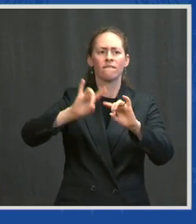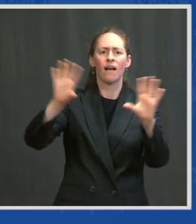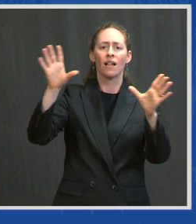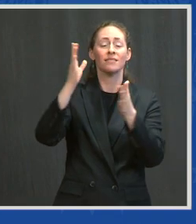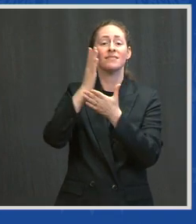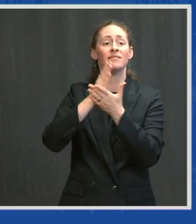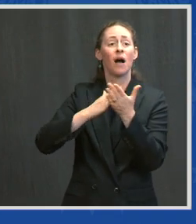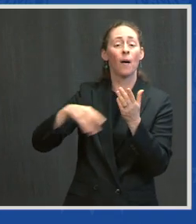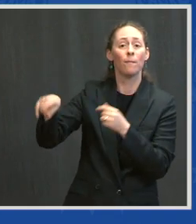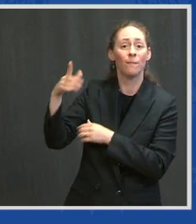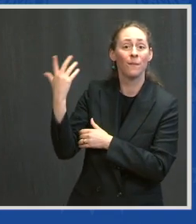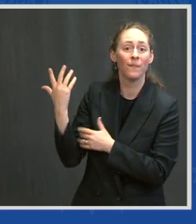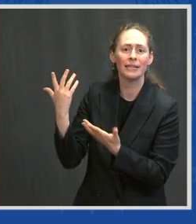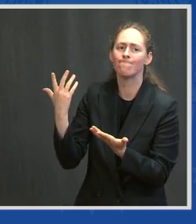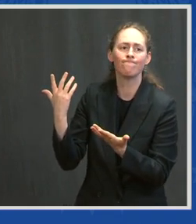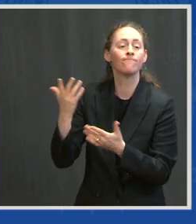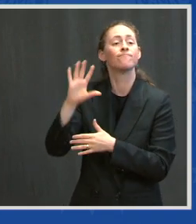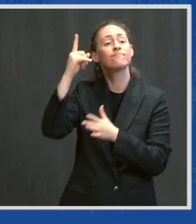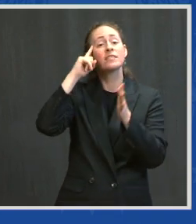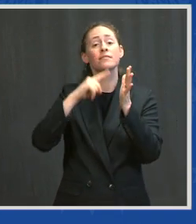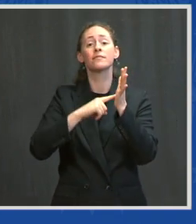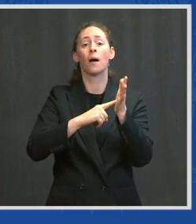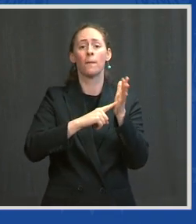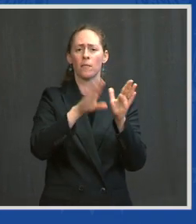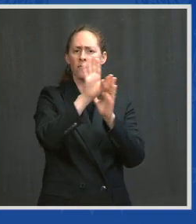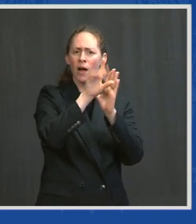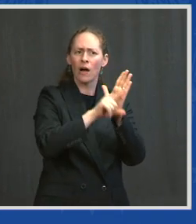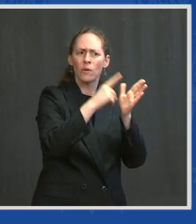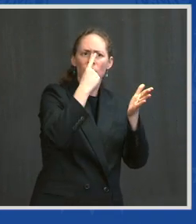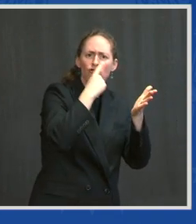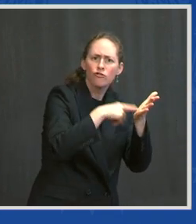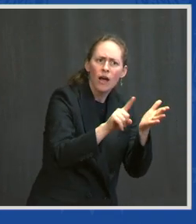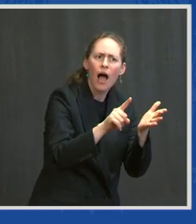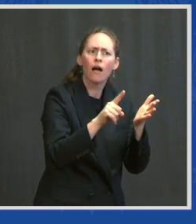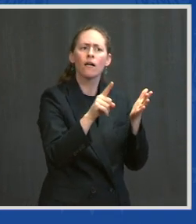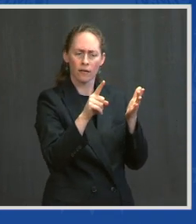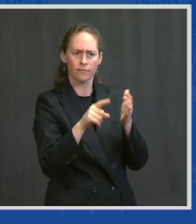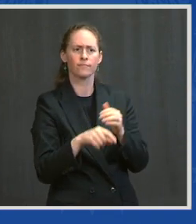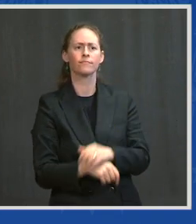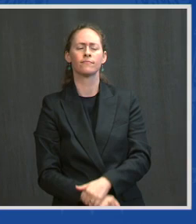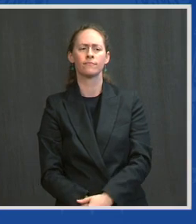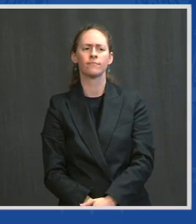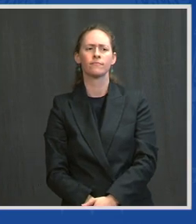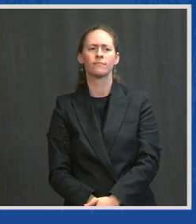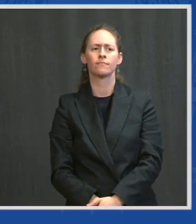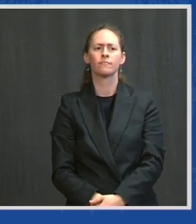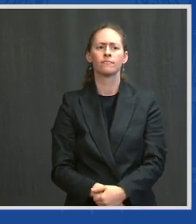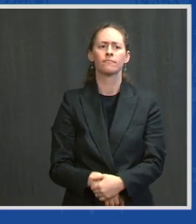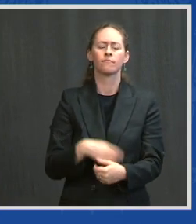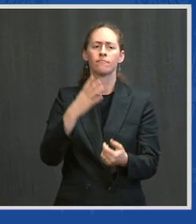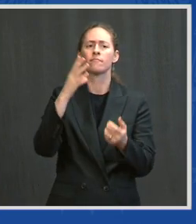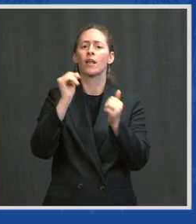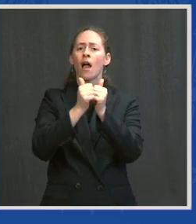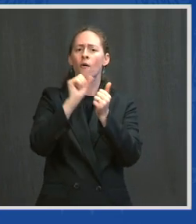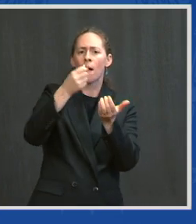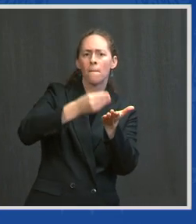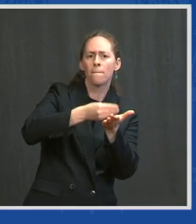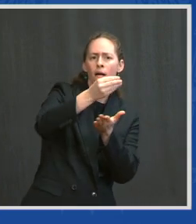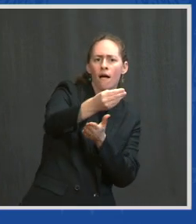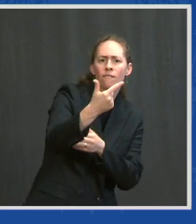Background checks for purchasing a firearm are important; a ban on assault weapons and high-capacity magazines --